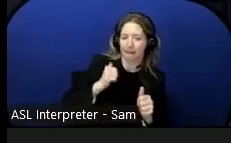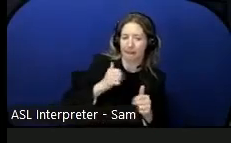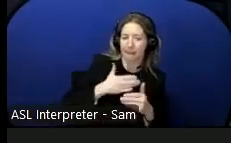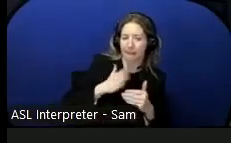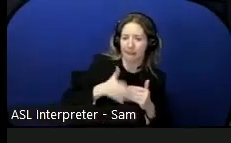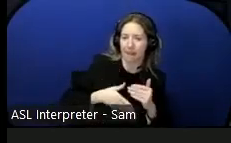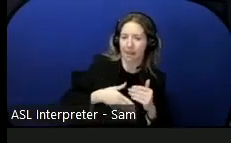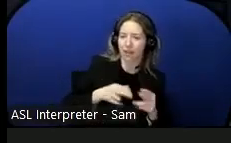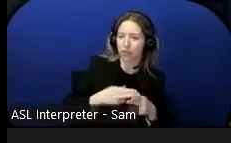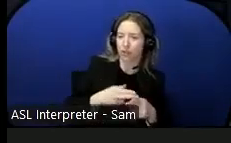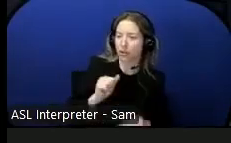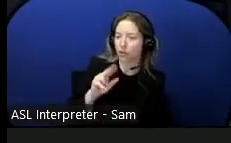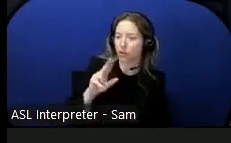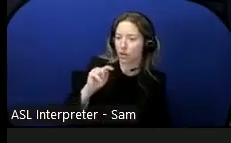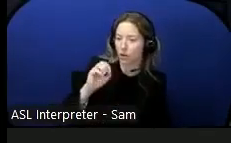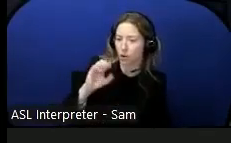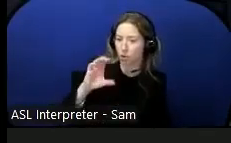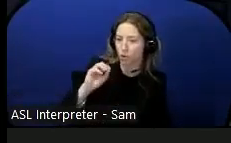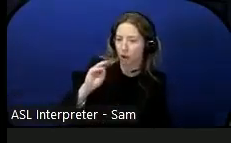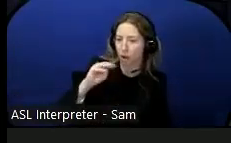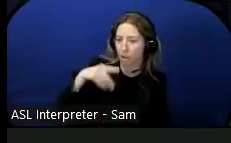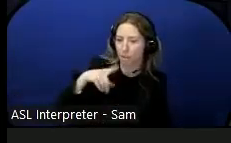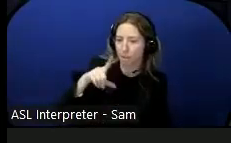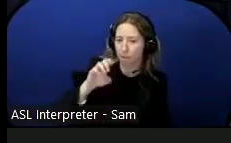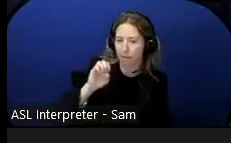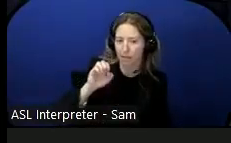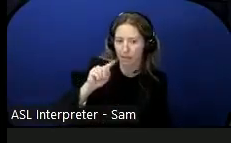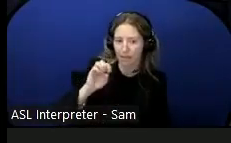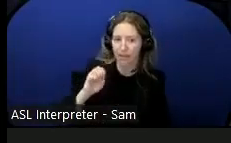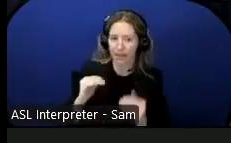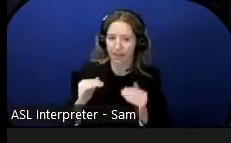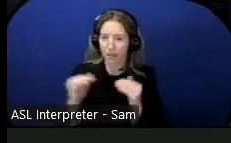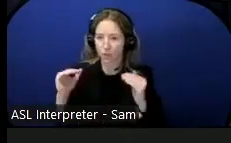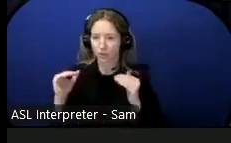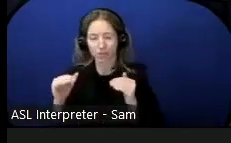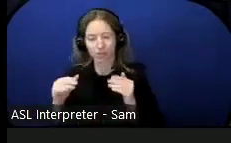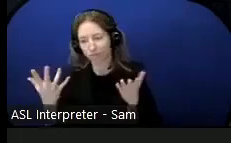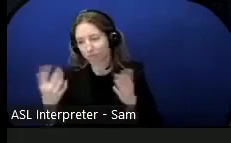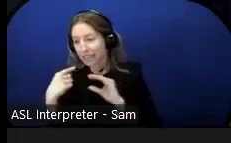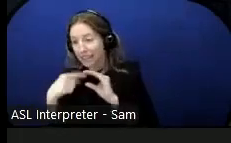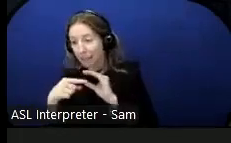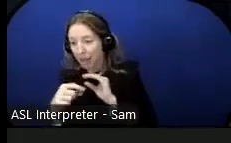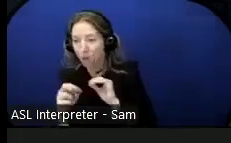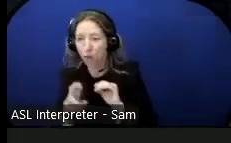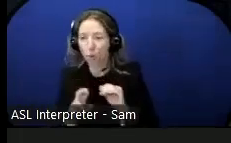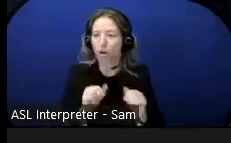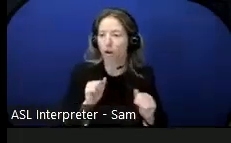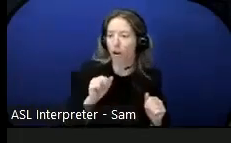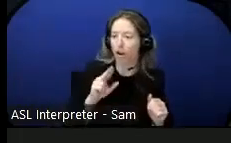but it's a critical requirement for a lot of people who rely on that in their daily life to be able to fill out information.